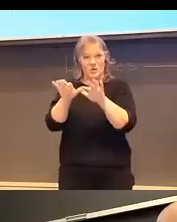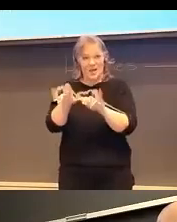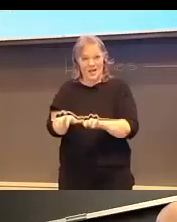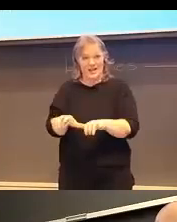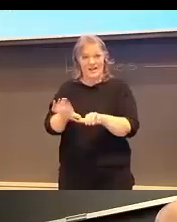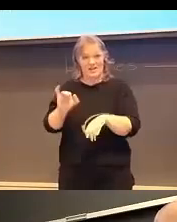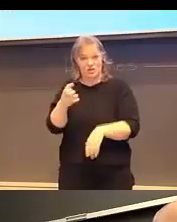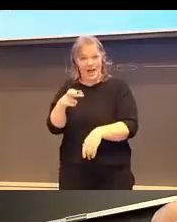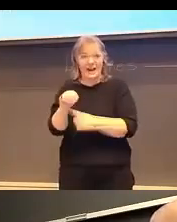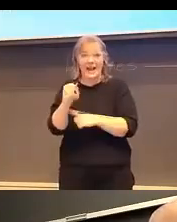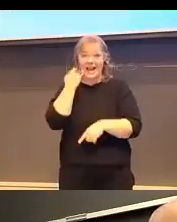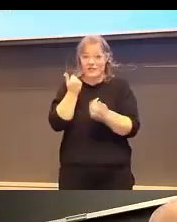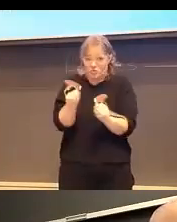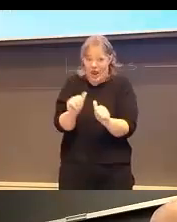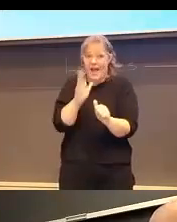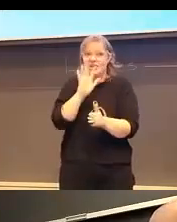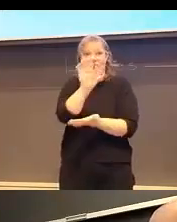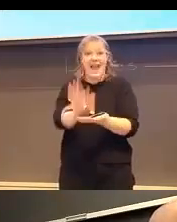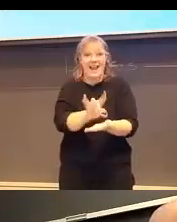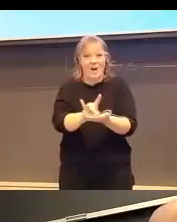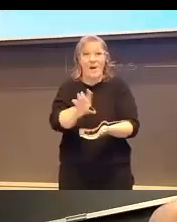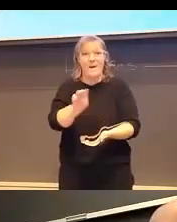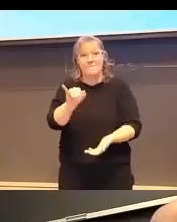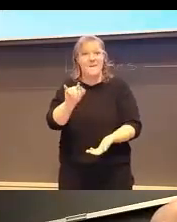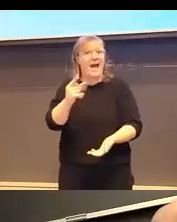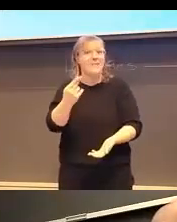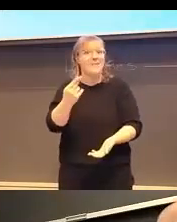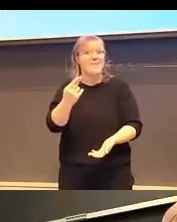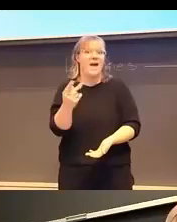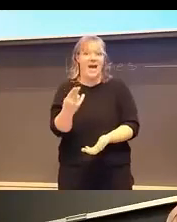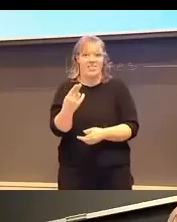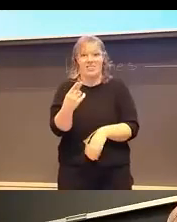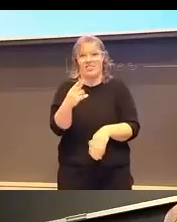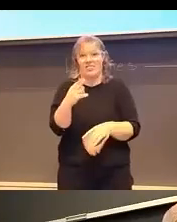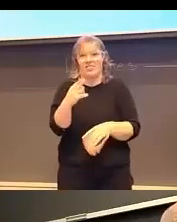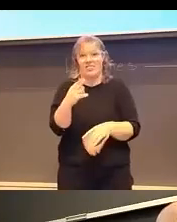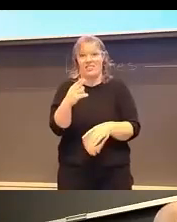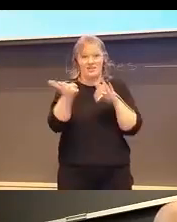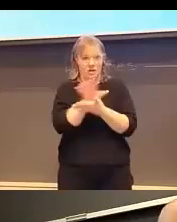instruction for anyone who does that with no uh and the fastforward option will be turned off on